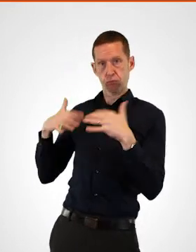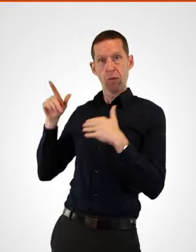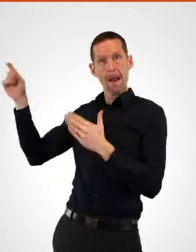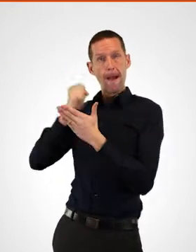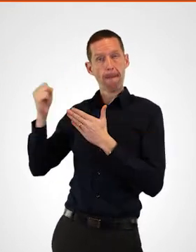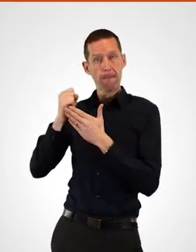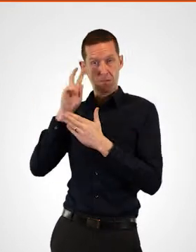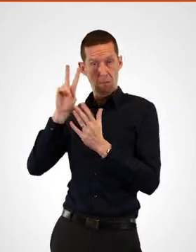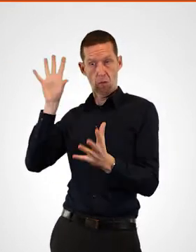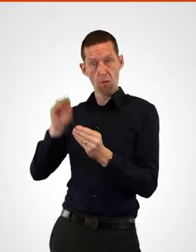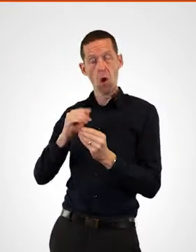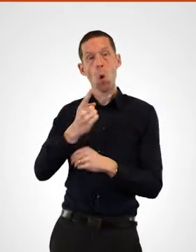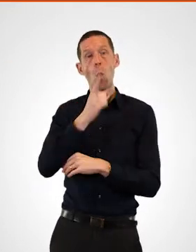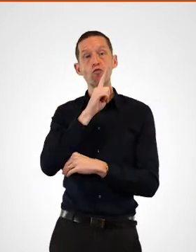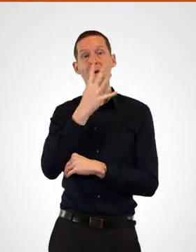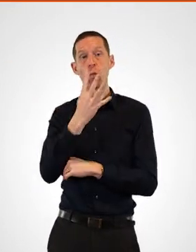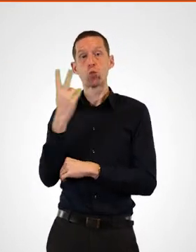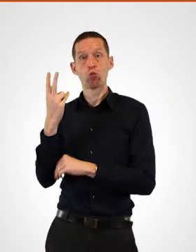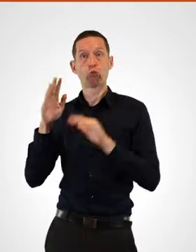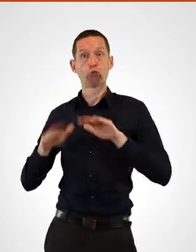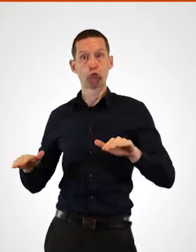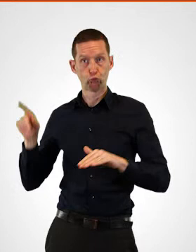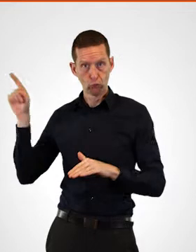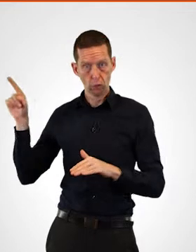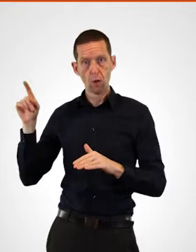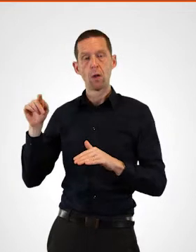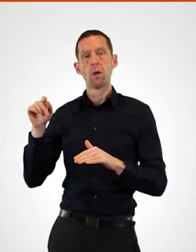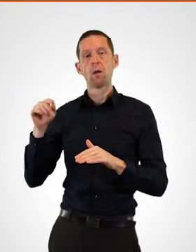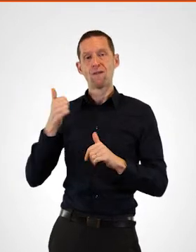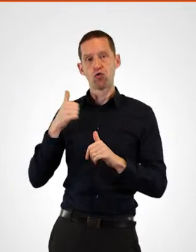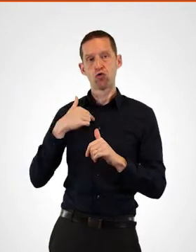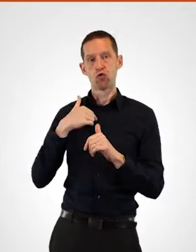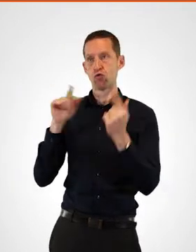out of the 142 children where parents were asked -